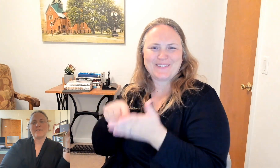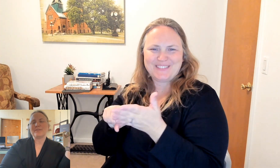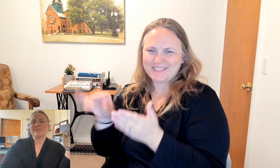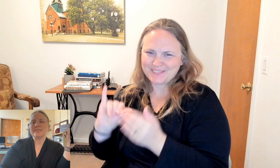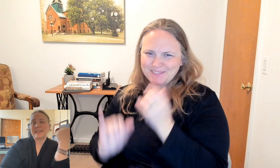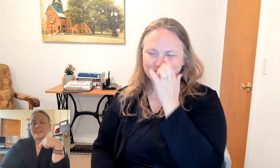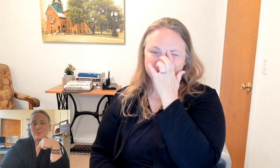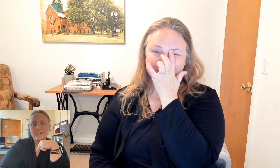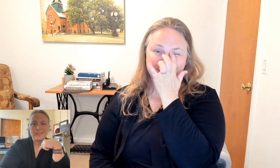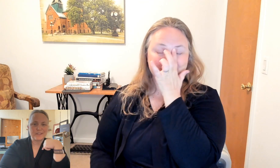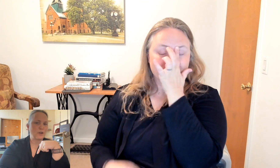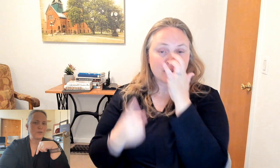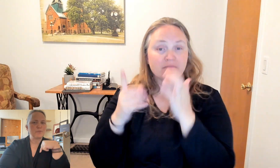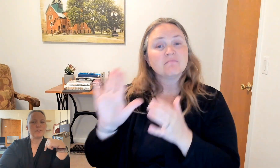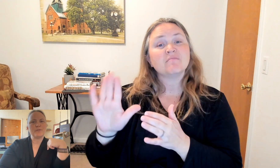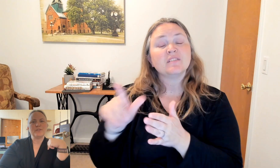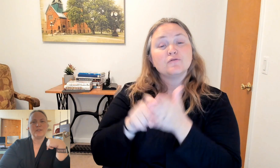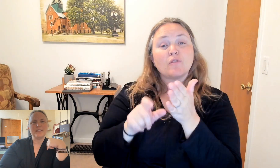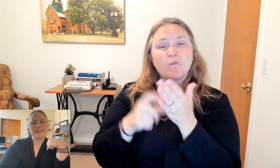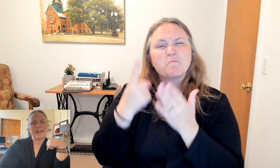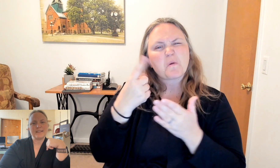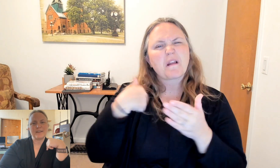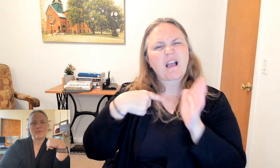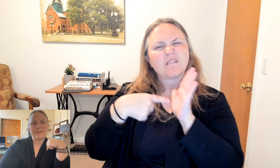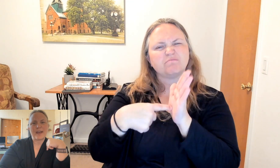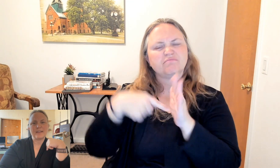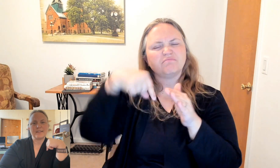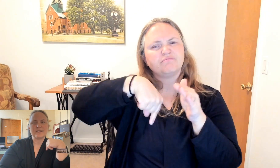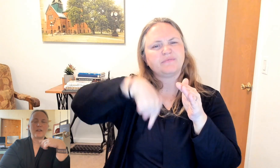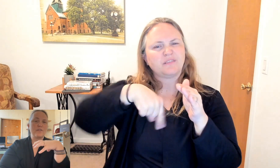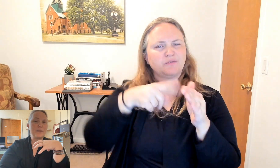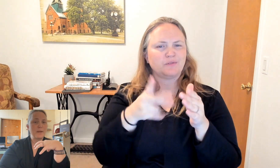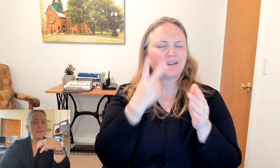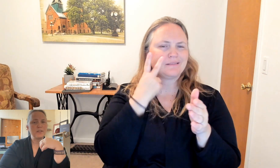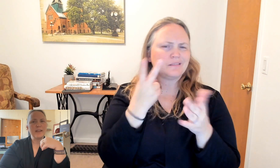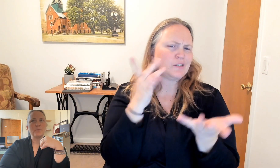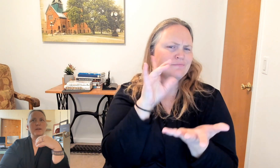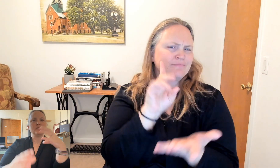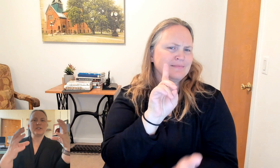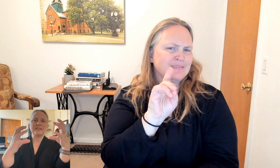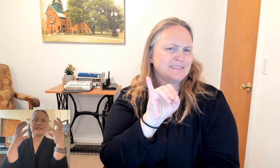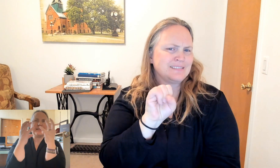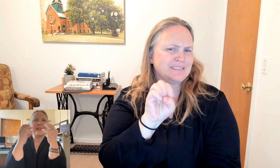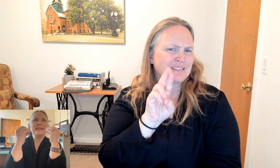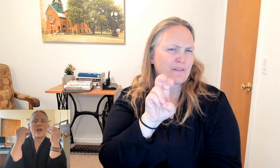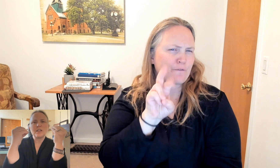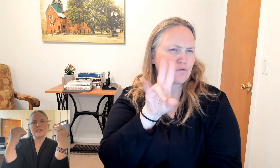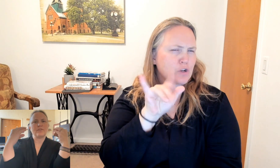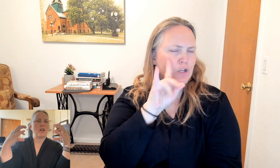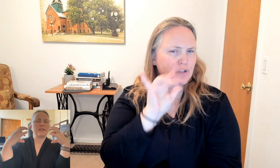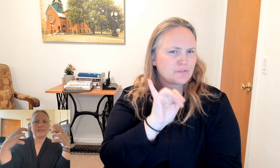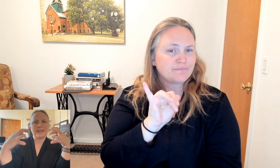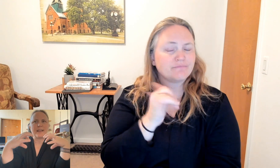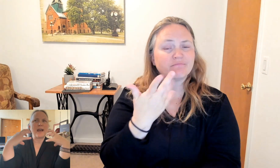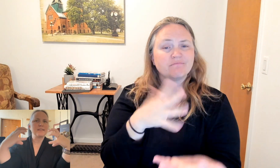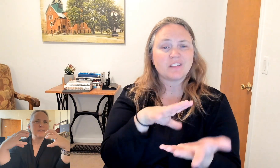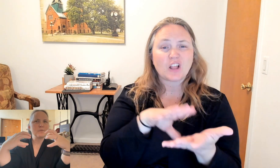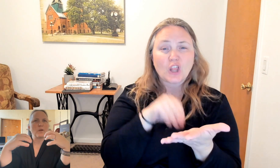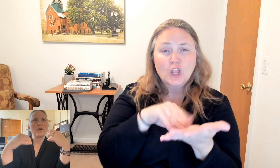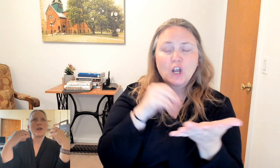I've linked one of his articles below so you can get an idea of what that discovery might look like where you're just getting knowledge for knowledge's sake. How does this work?